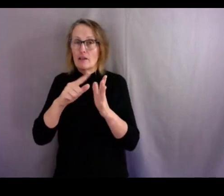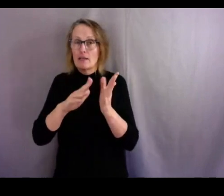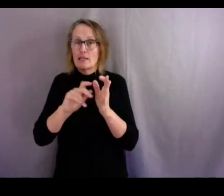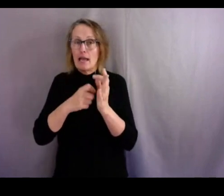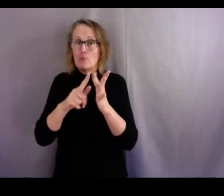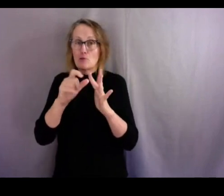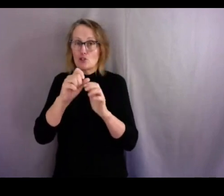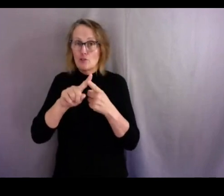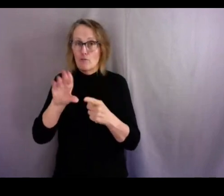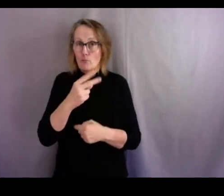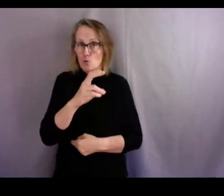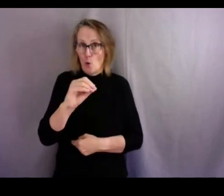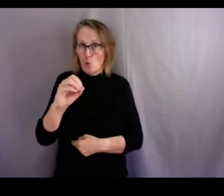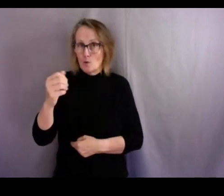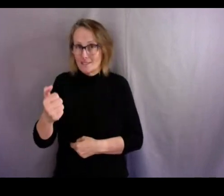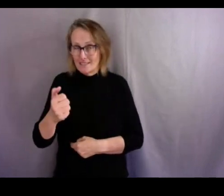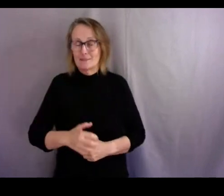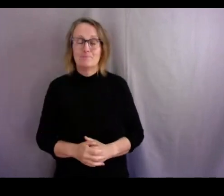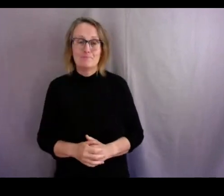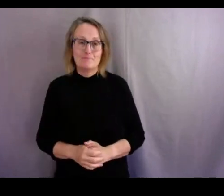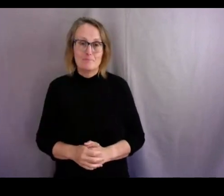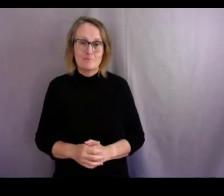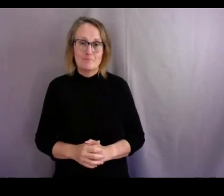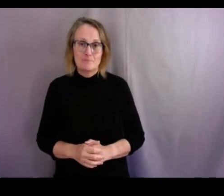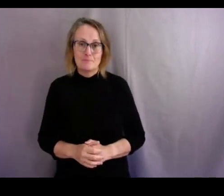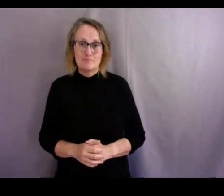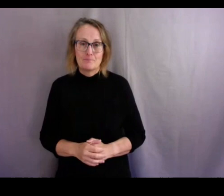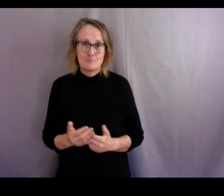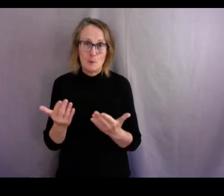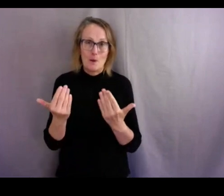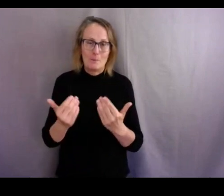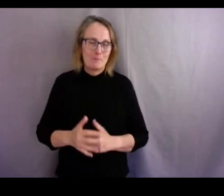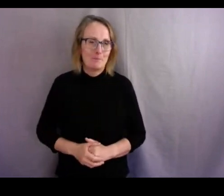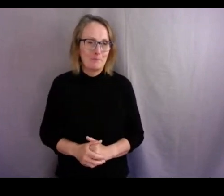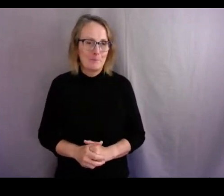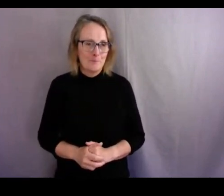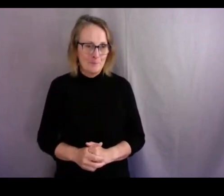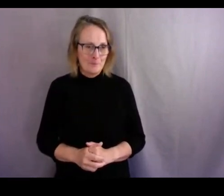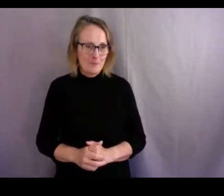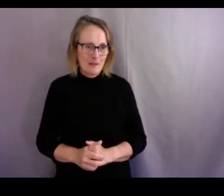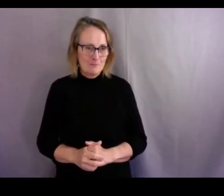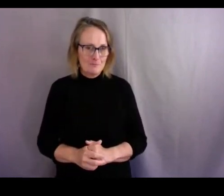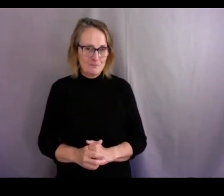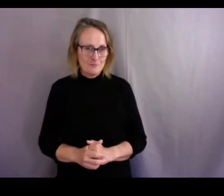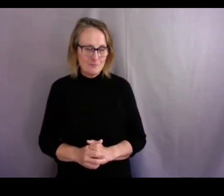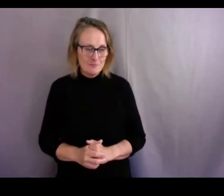and a fellow of Trinity College Cambridge. Welcome, Nicholas. (audience applauds)